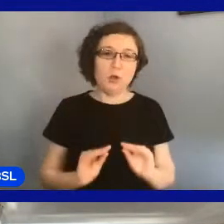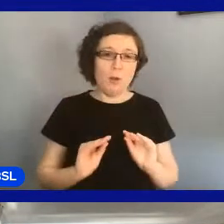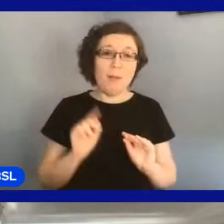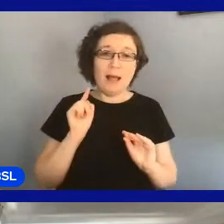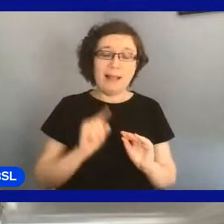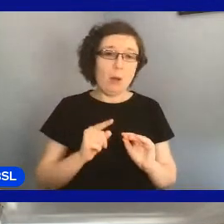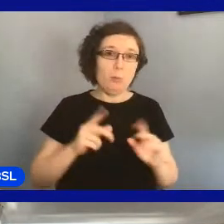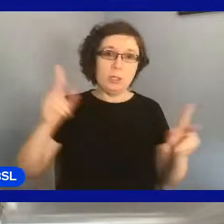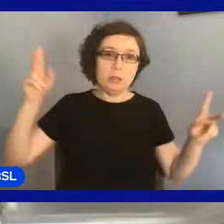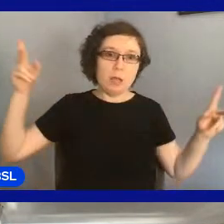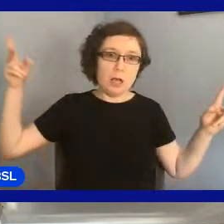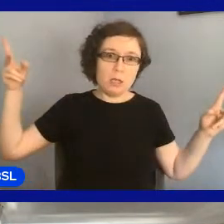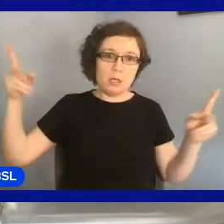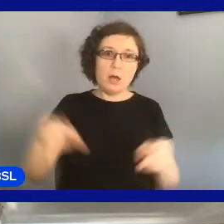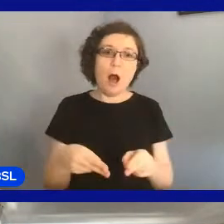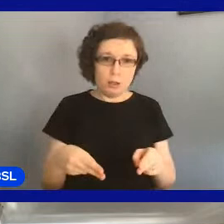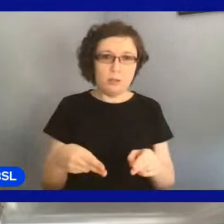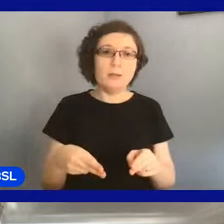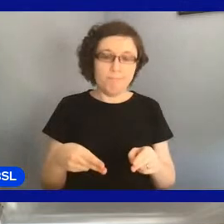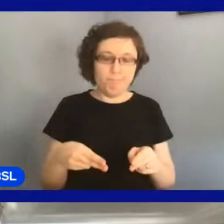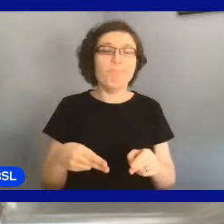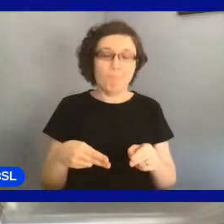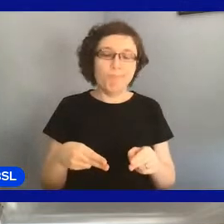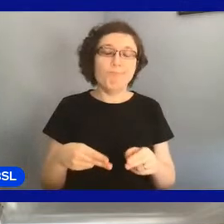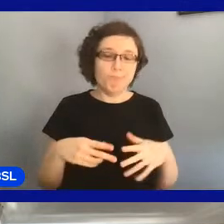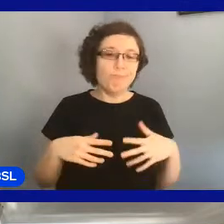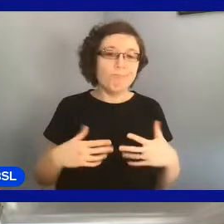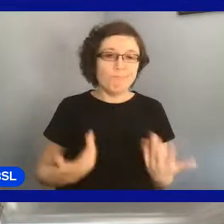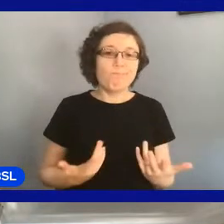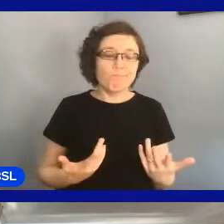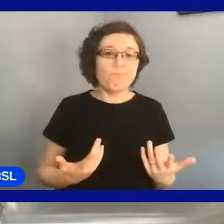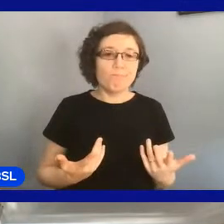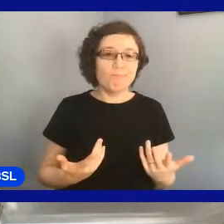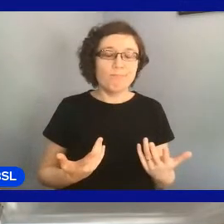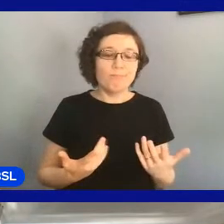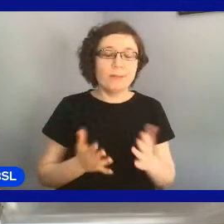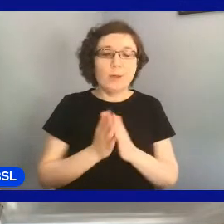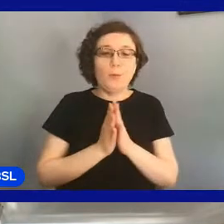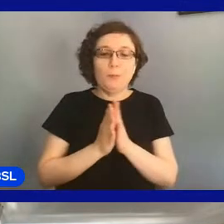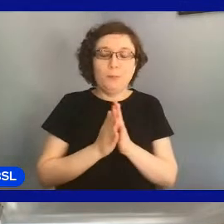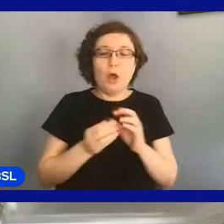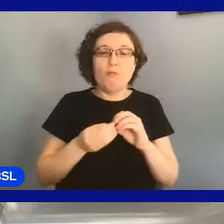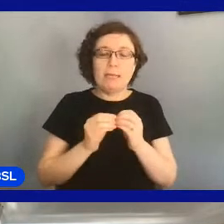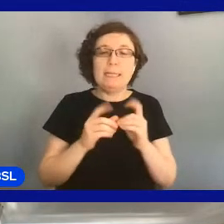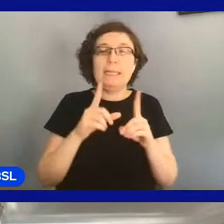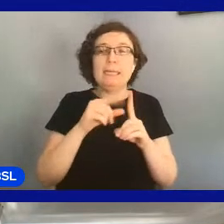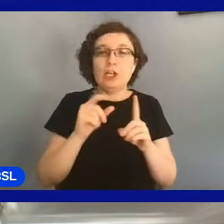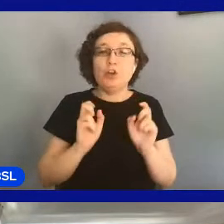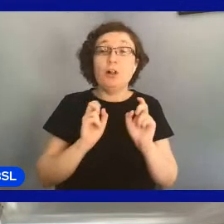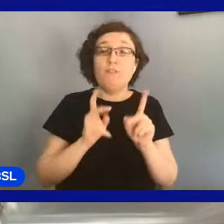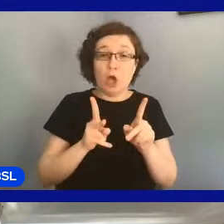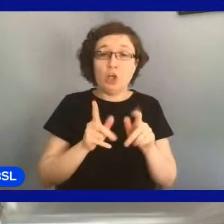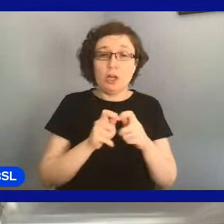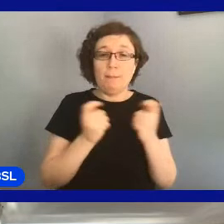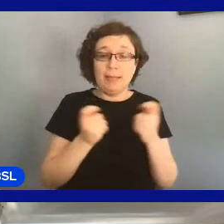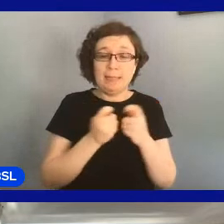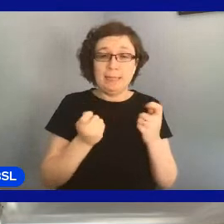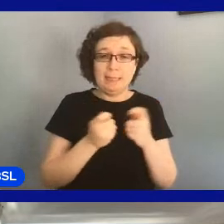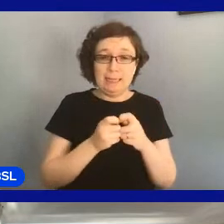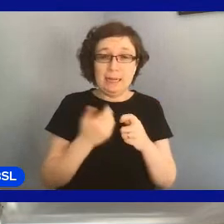monthly, so that was a huge revenue cut for us when it stopped. And so, we created a digital version of the